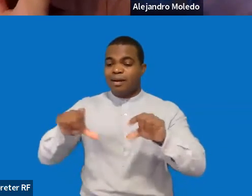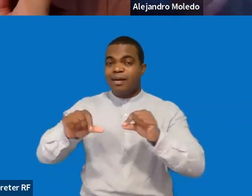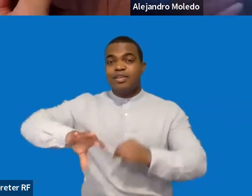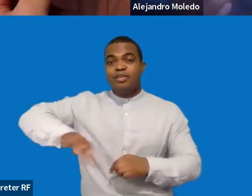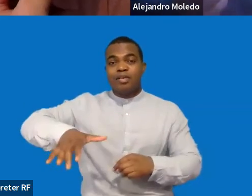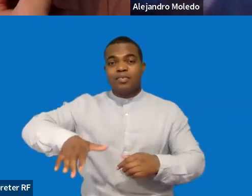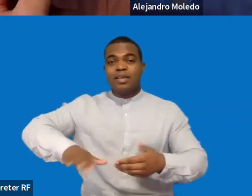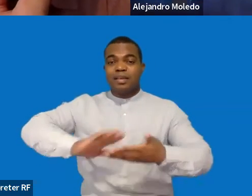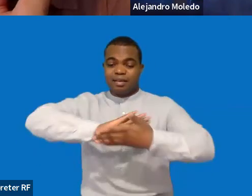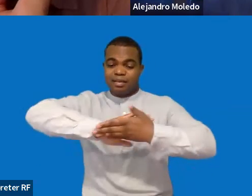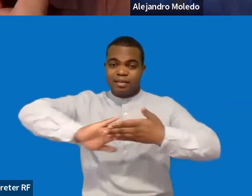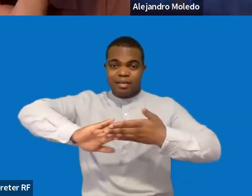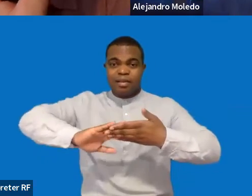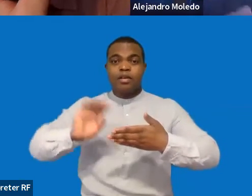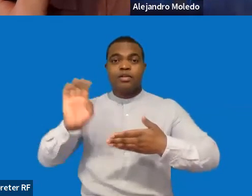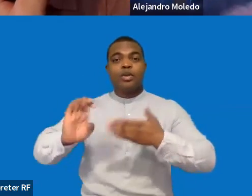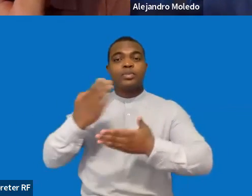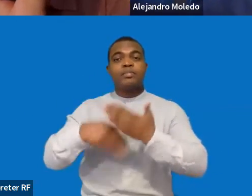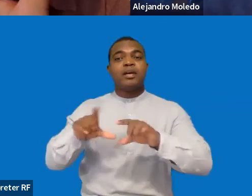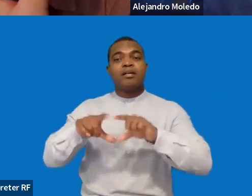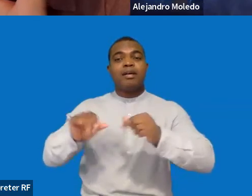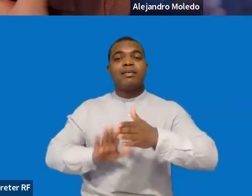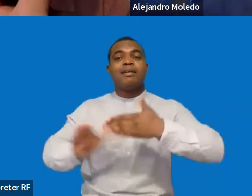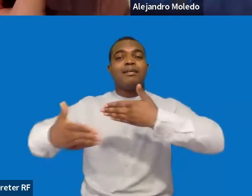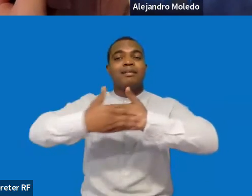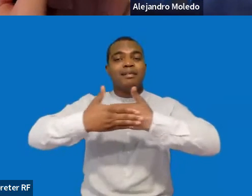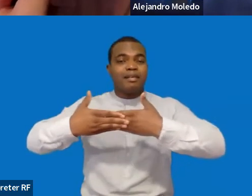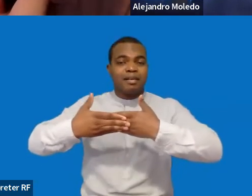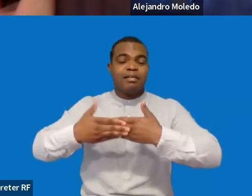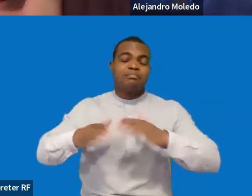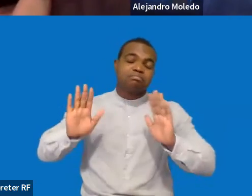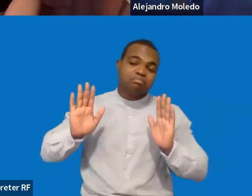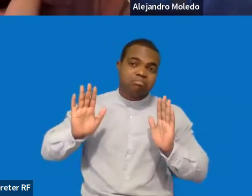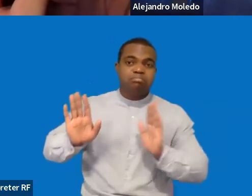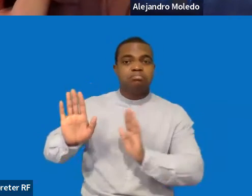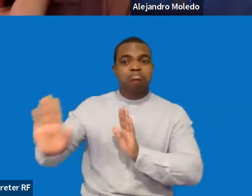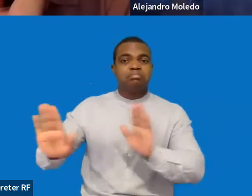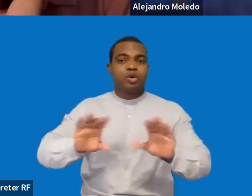is kind of is automatic. Because it's a result of the national disability assessment.